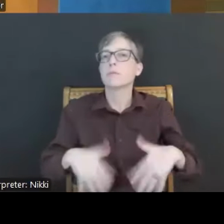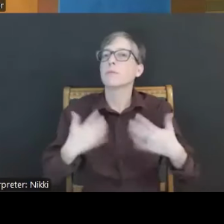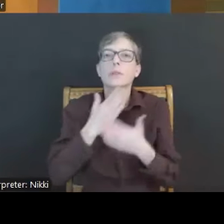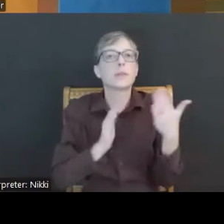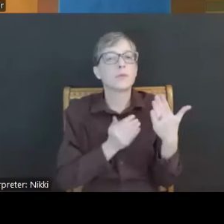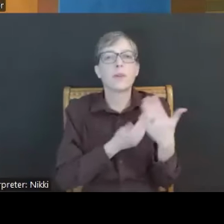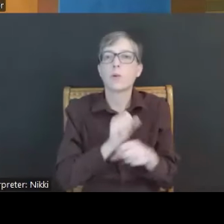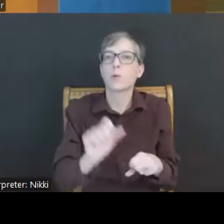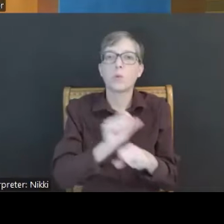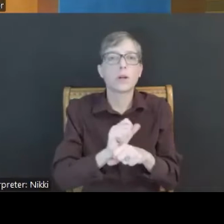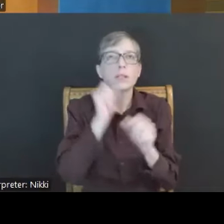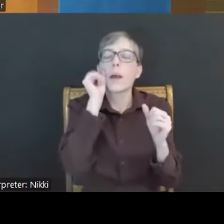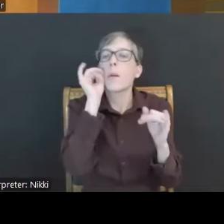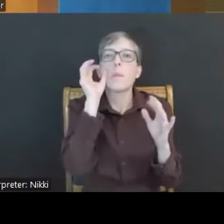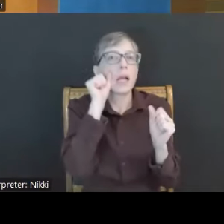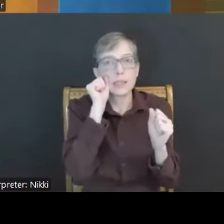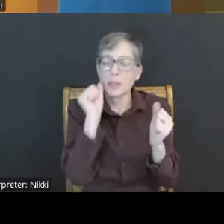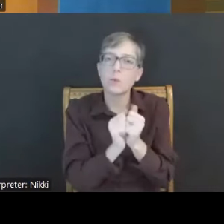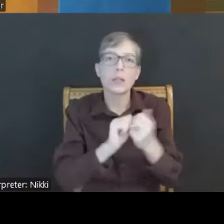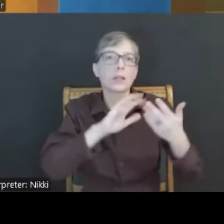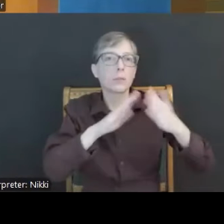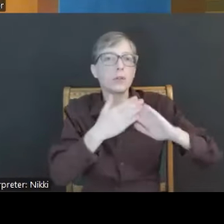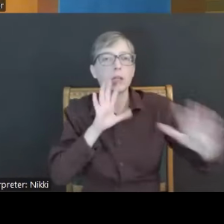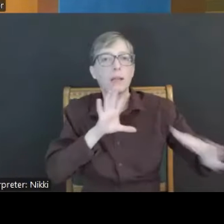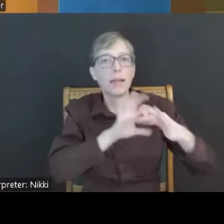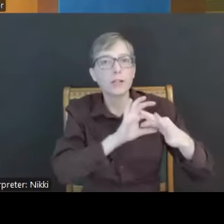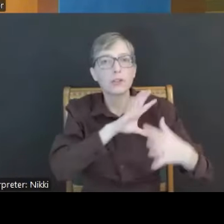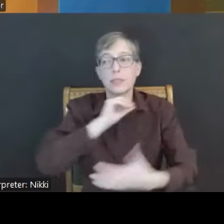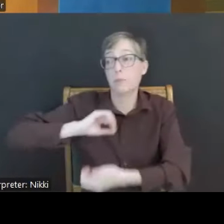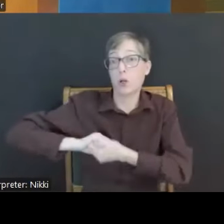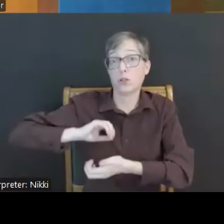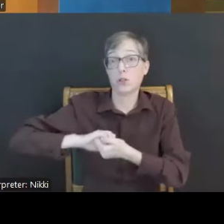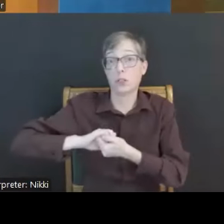connections and Community Partnership even within our Clinic just uh creating that partnership and